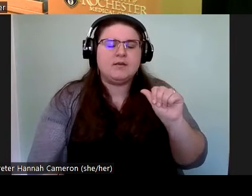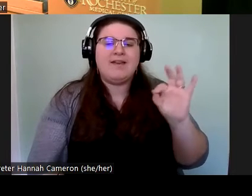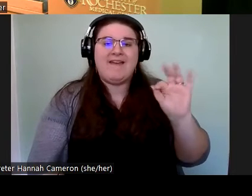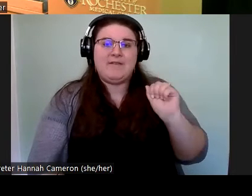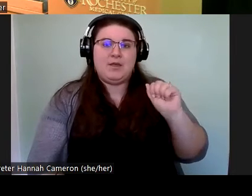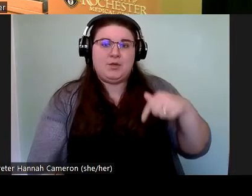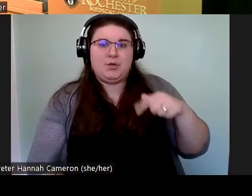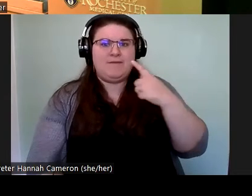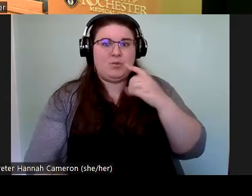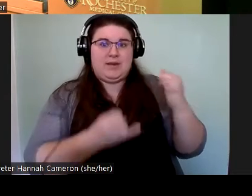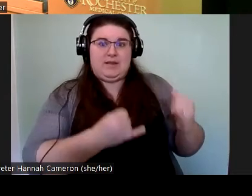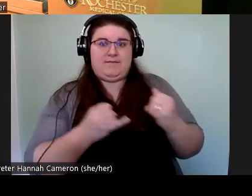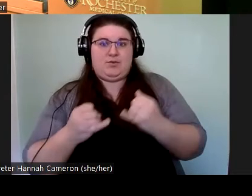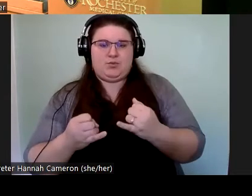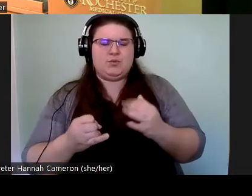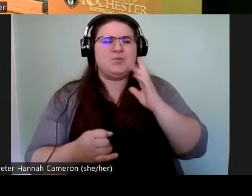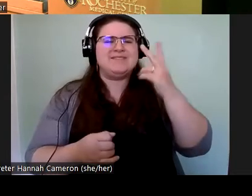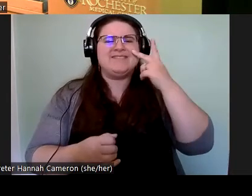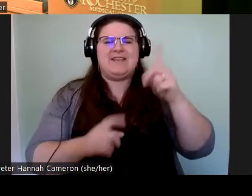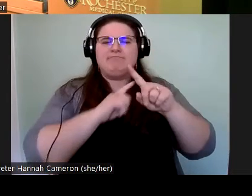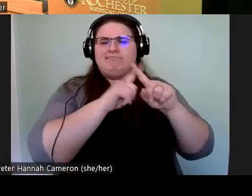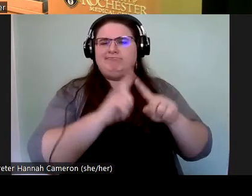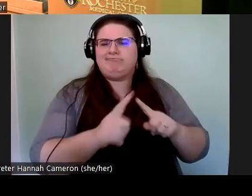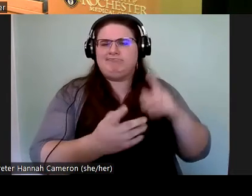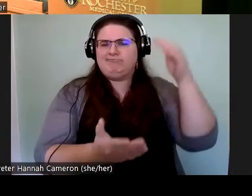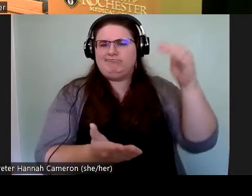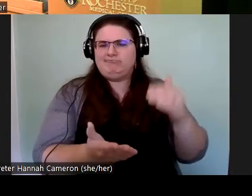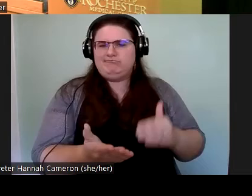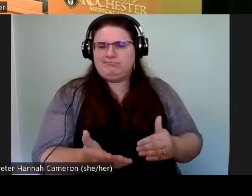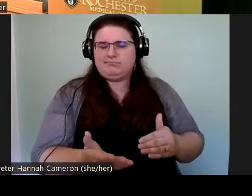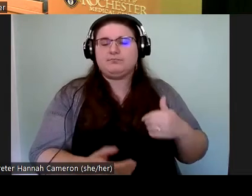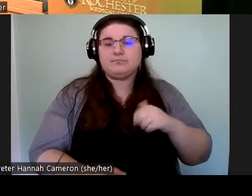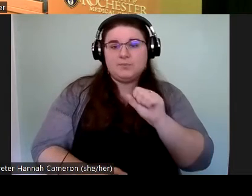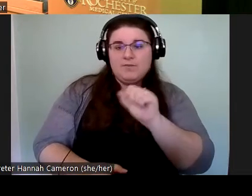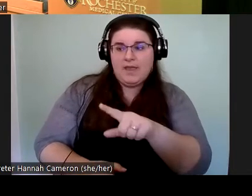will see the answers to these questions but again you can ask the patient for verbal permission to